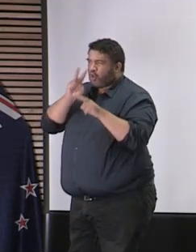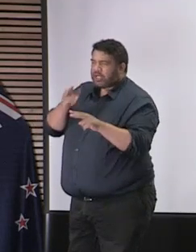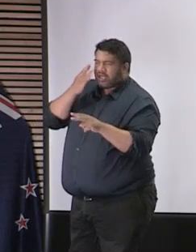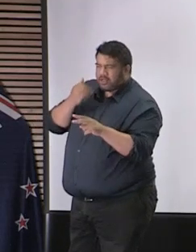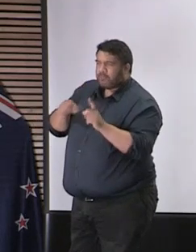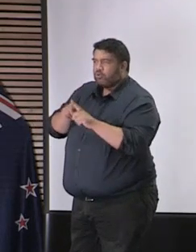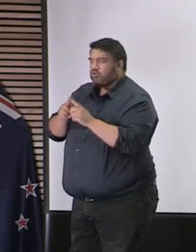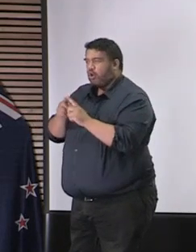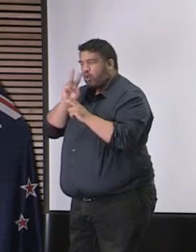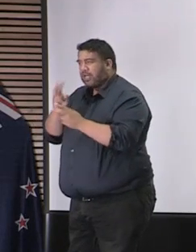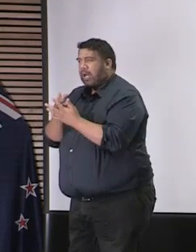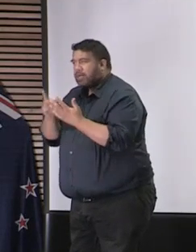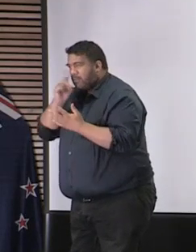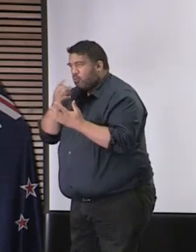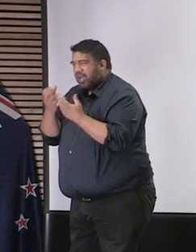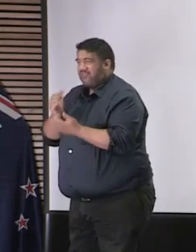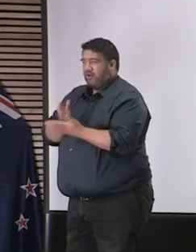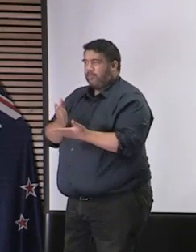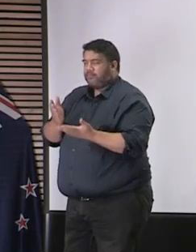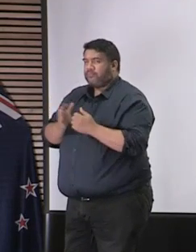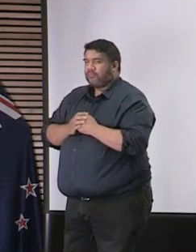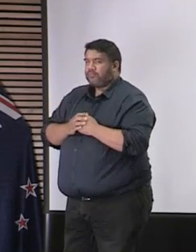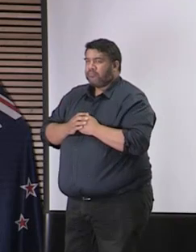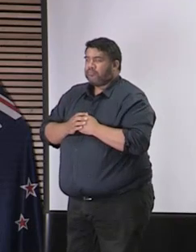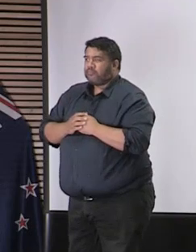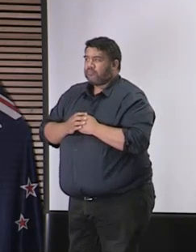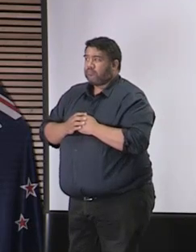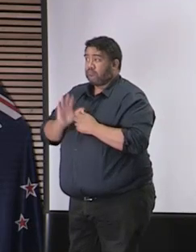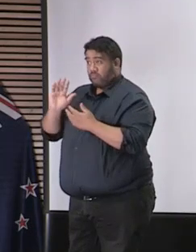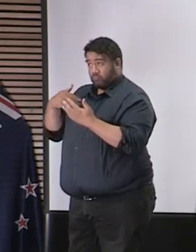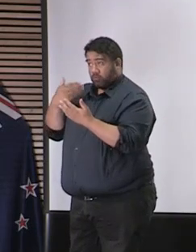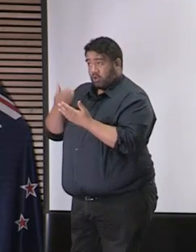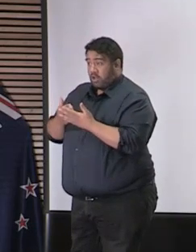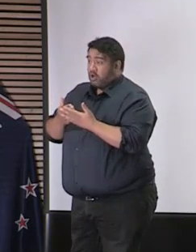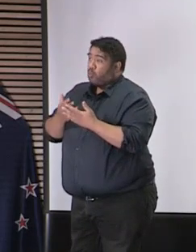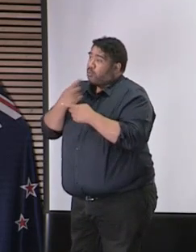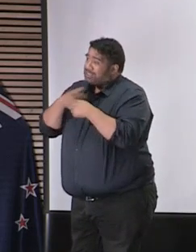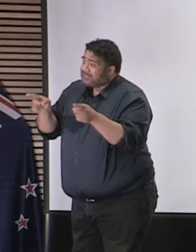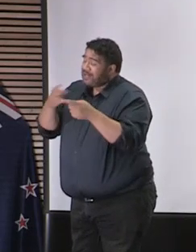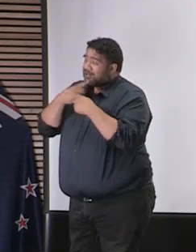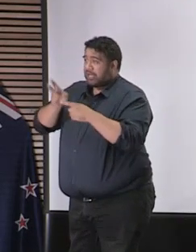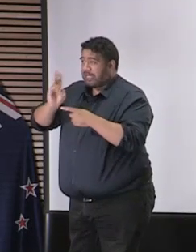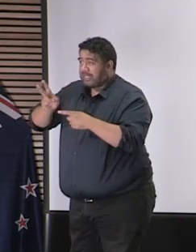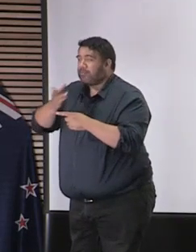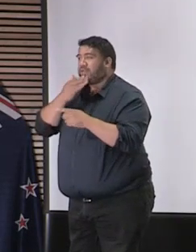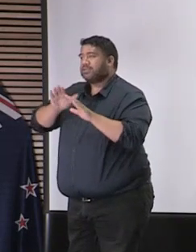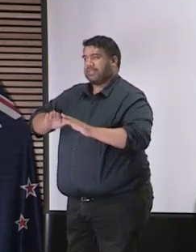tests there. So looking at this from that angle is also helpful. But he would be -- here would be my message. Of